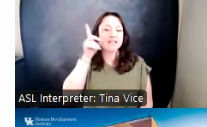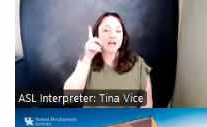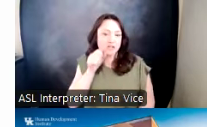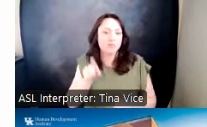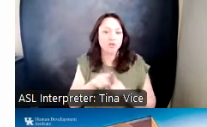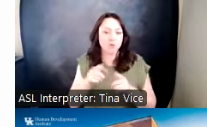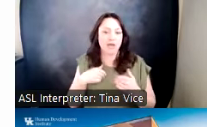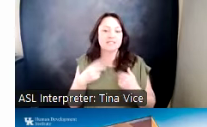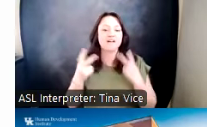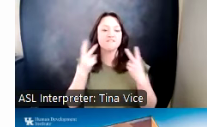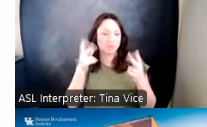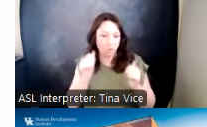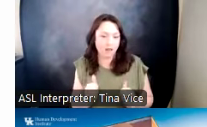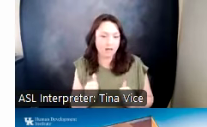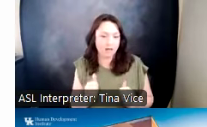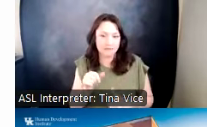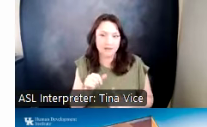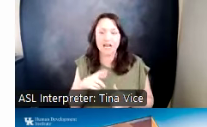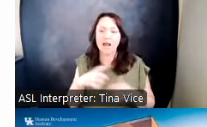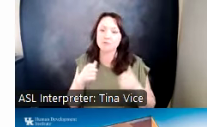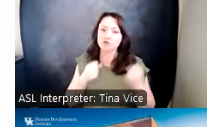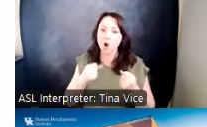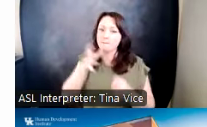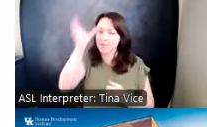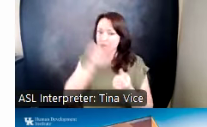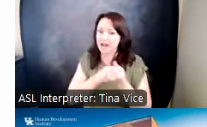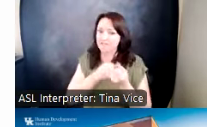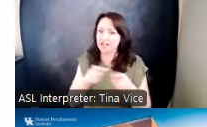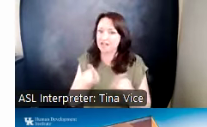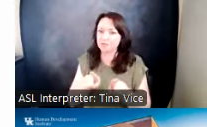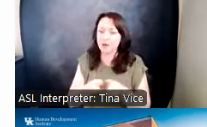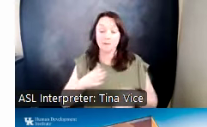strong parent advocate as well. And my name is Morgan Turner. I am also